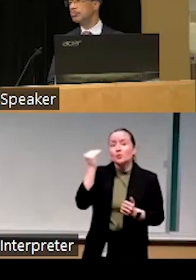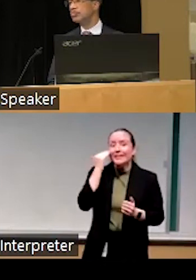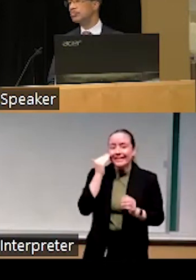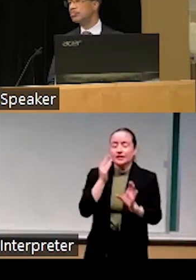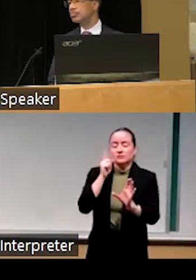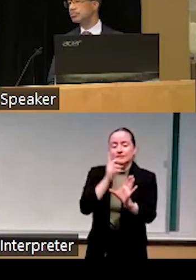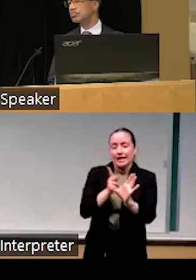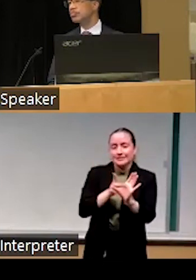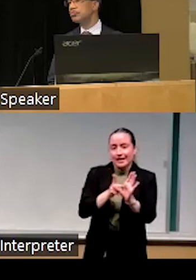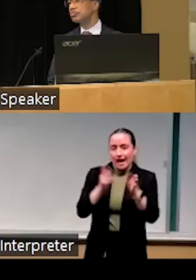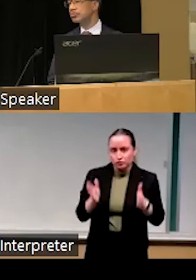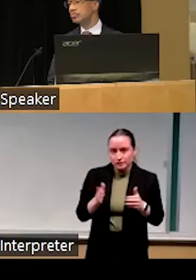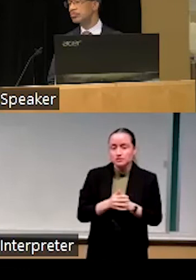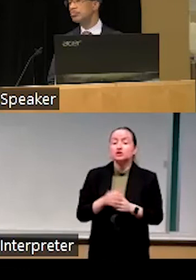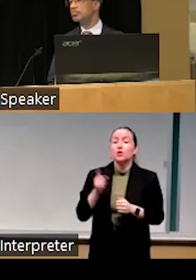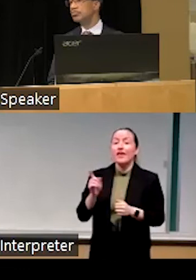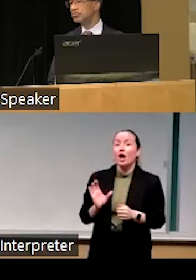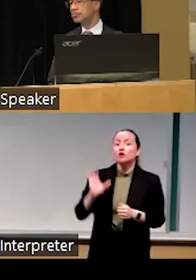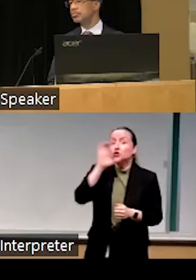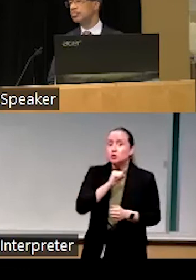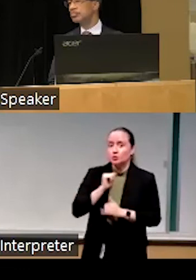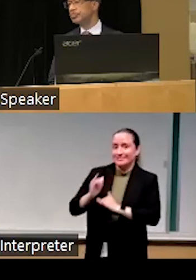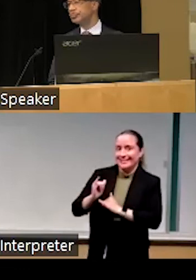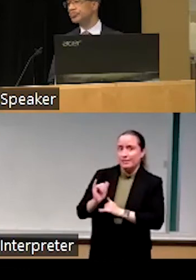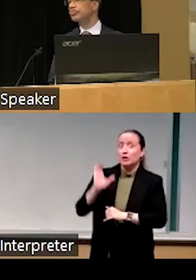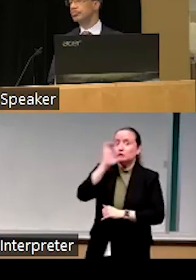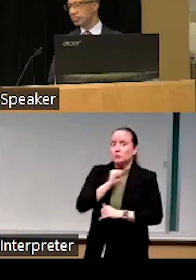conversation around that that's productive where you do want to maintain that Alliance from coming